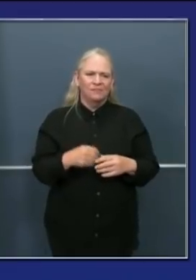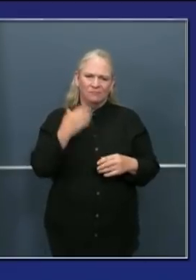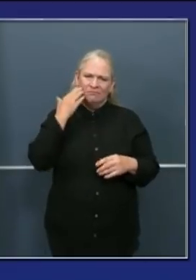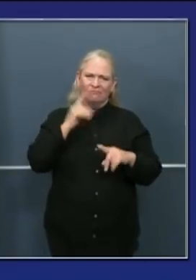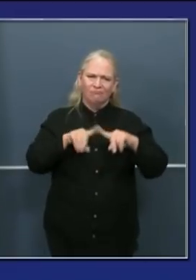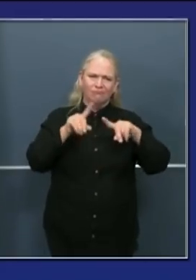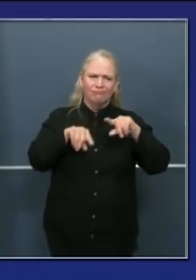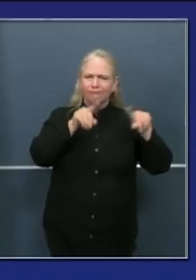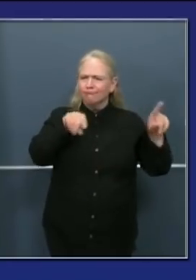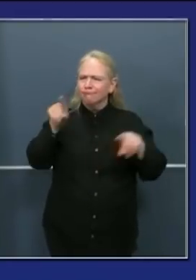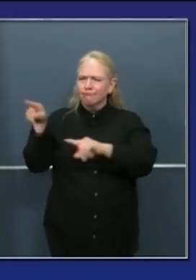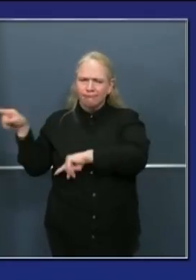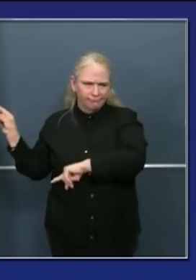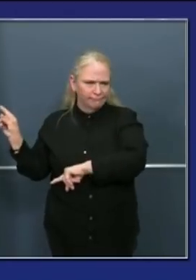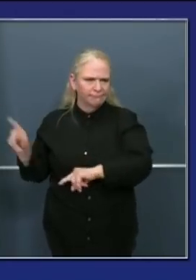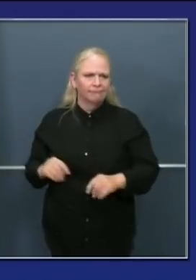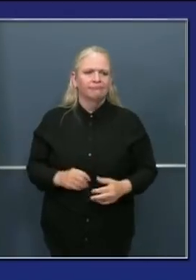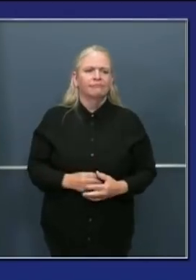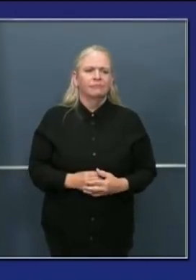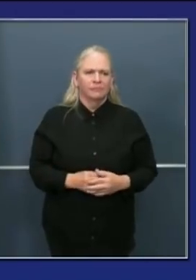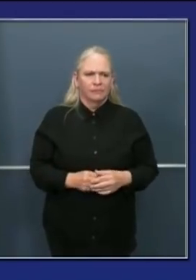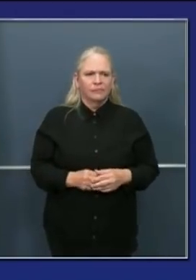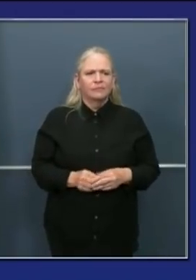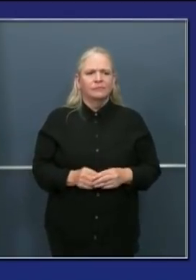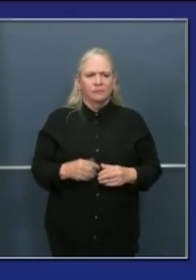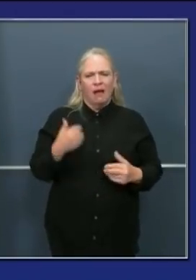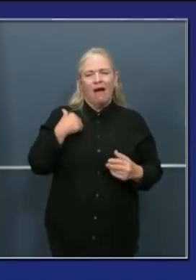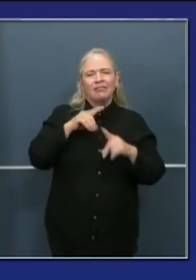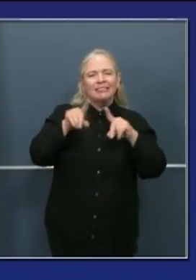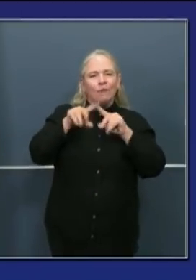EDUCATION AND MODIFICATIONS AND EFFORTS TO HELP SUPPLEMENT AT A